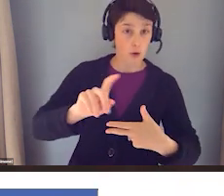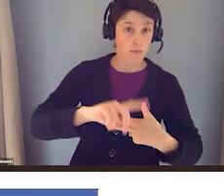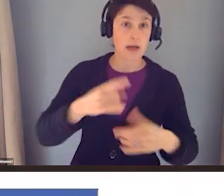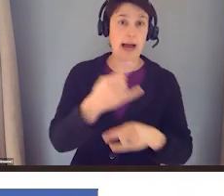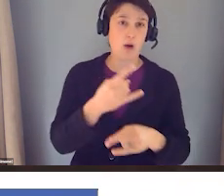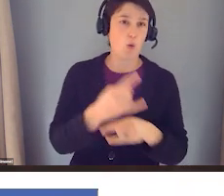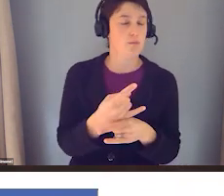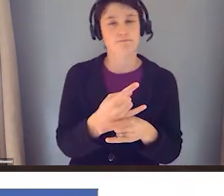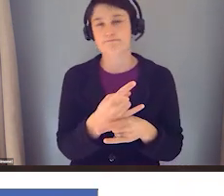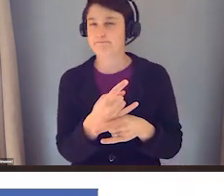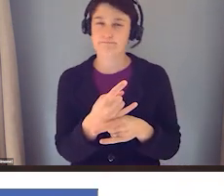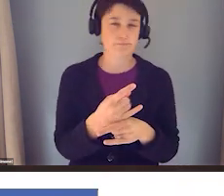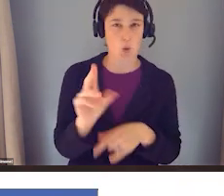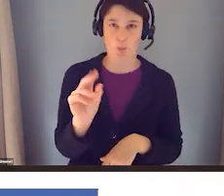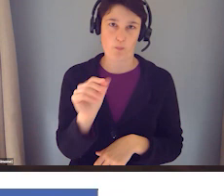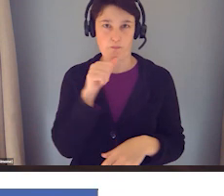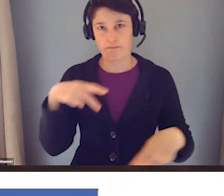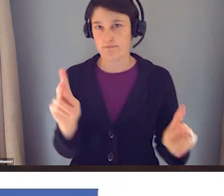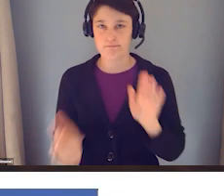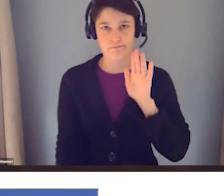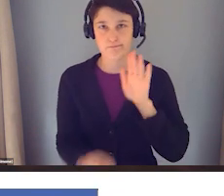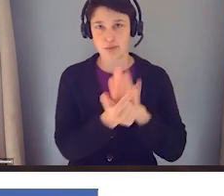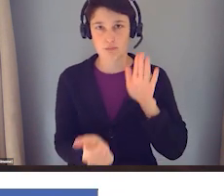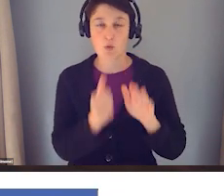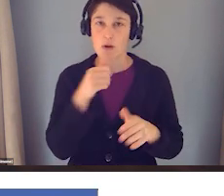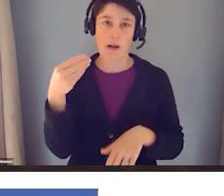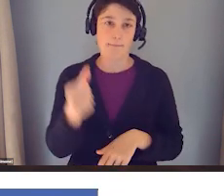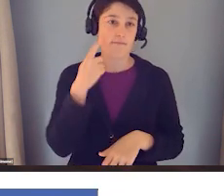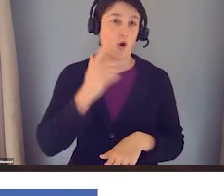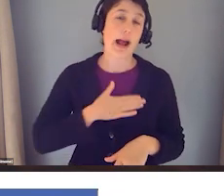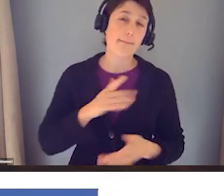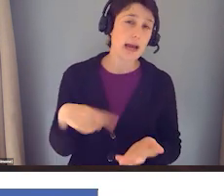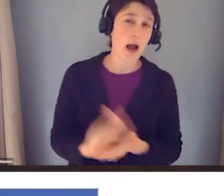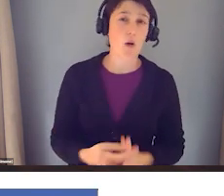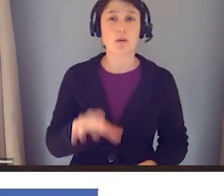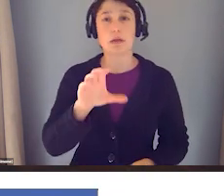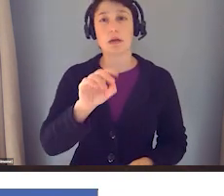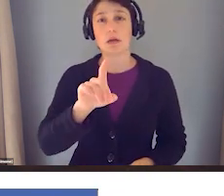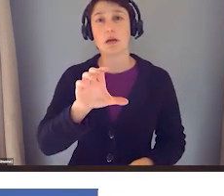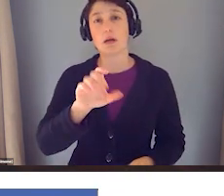We will not pay for happy hours, or cocktail hours, or anything like that, almost ever.